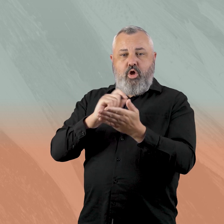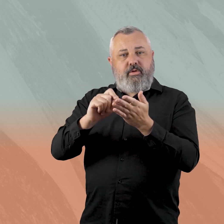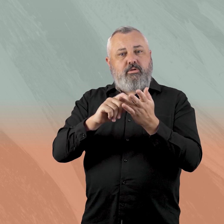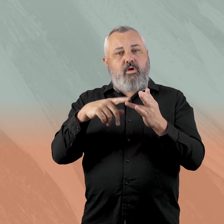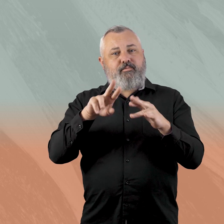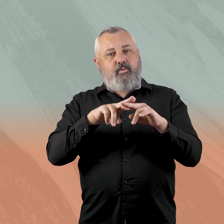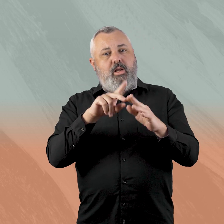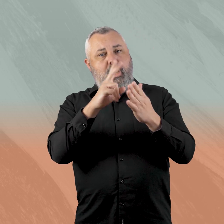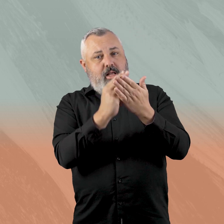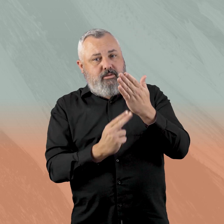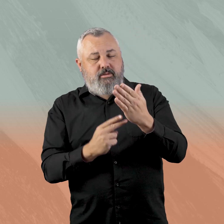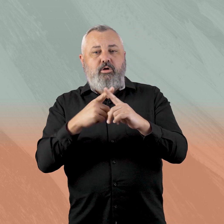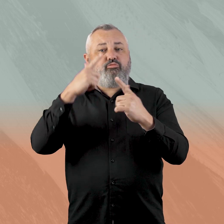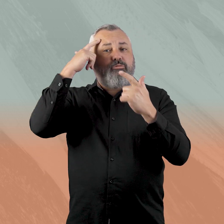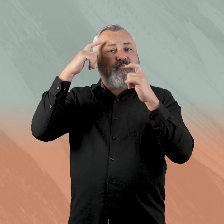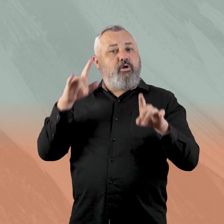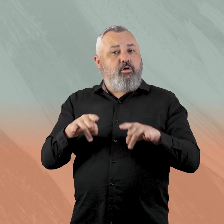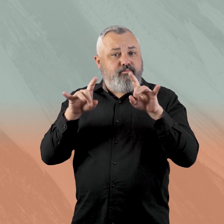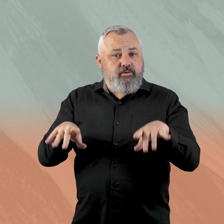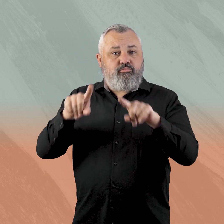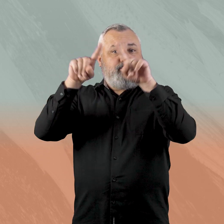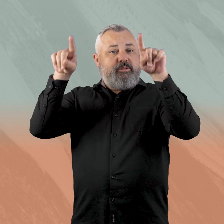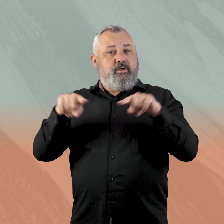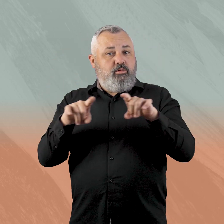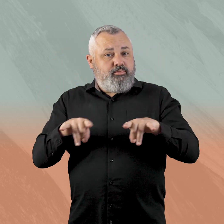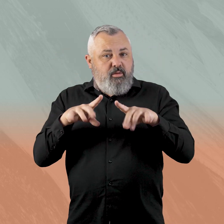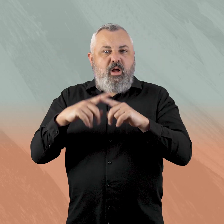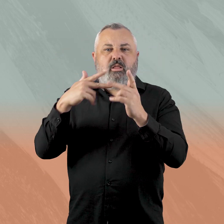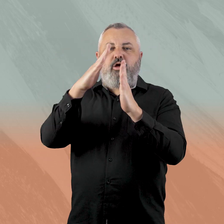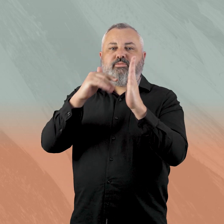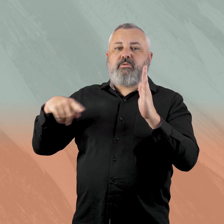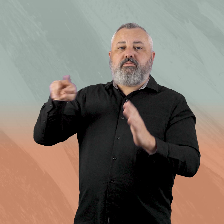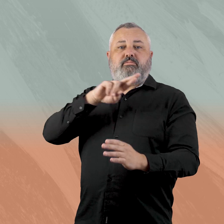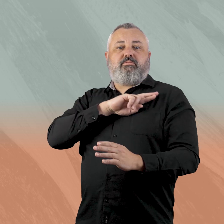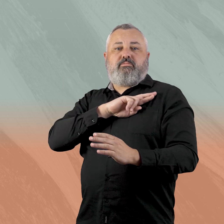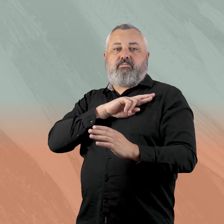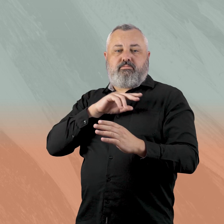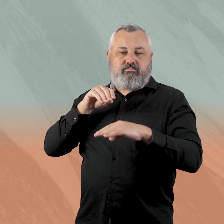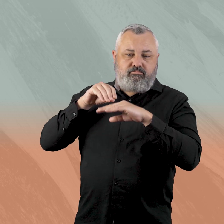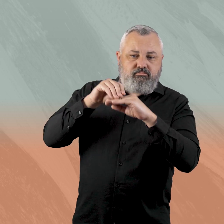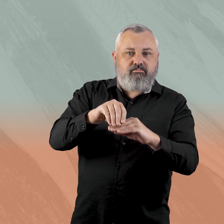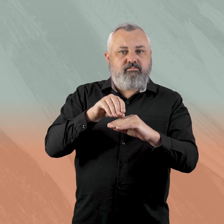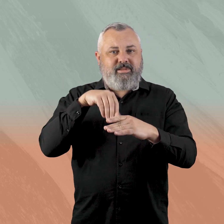Office for the Arts, Creative Australia and Screen Australia, will need to make changes to ensure fairness for